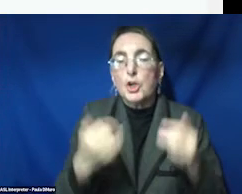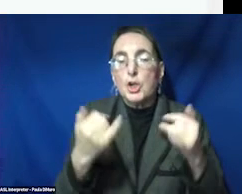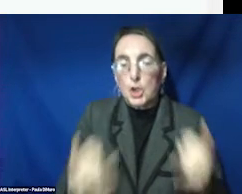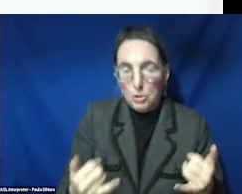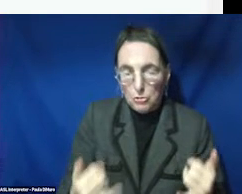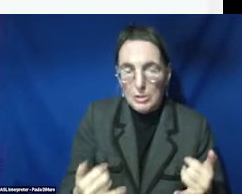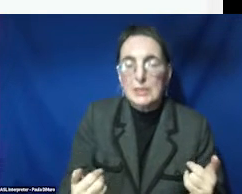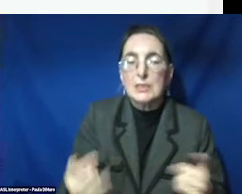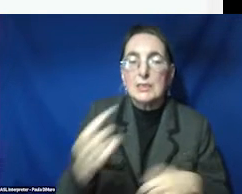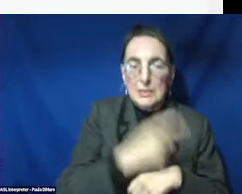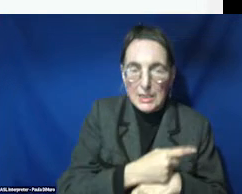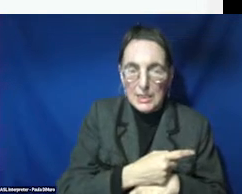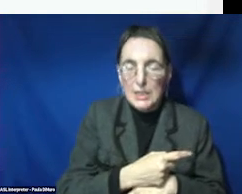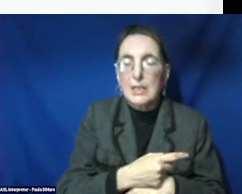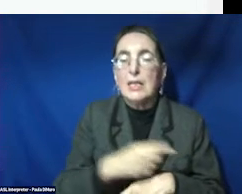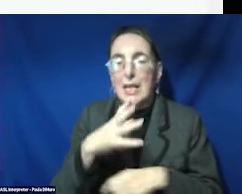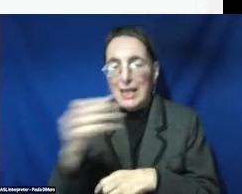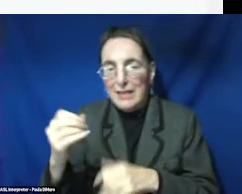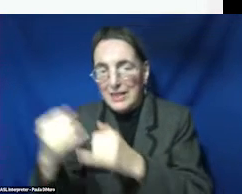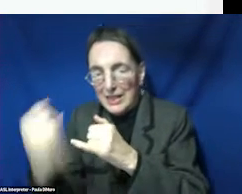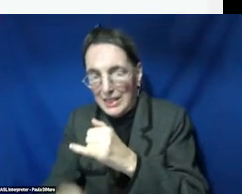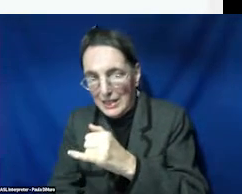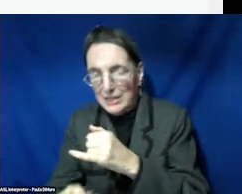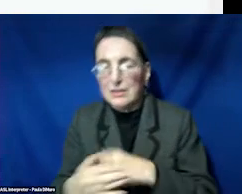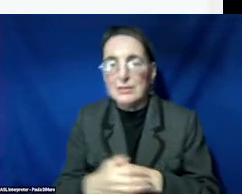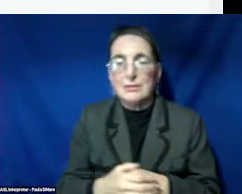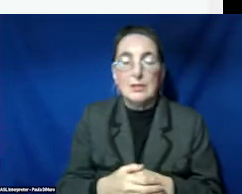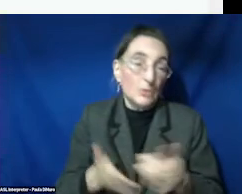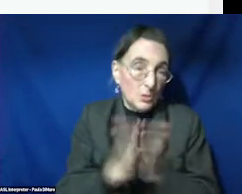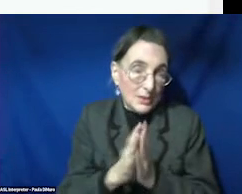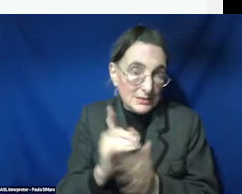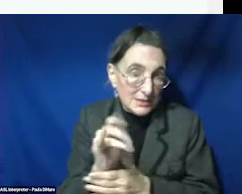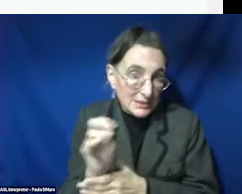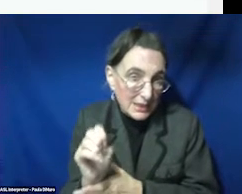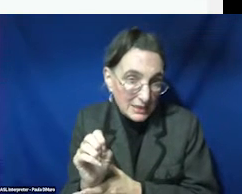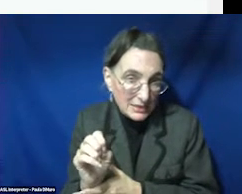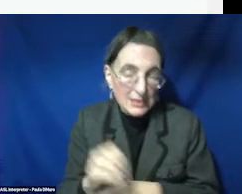So how this differs from the duration form is that, you know, suggested is 6.